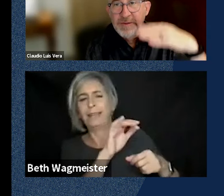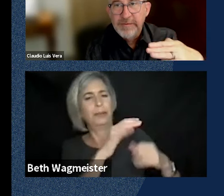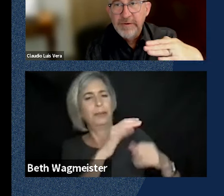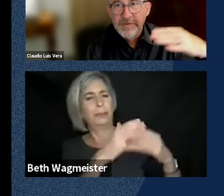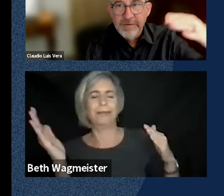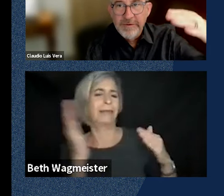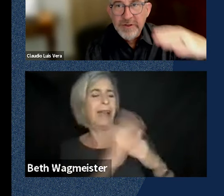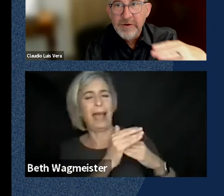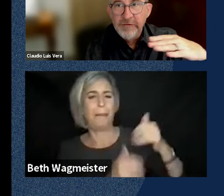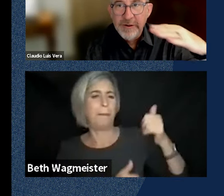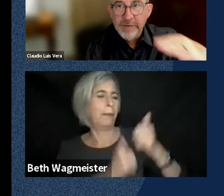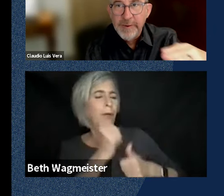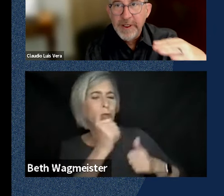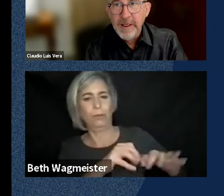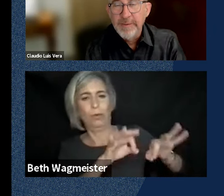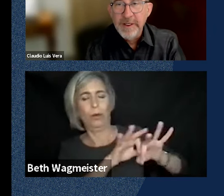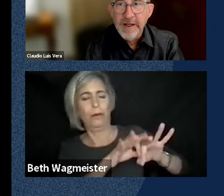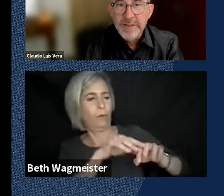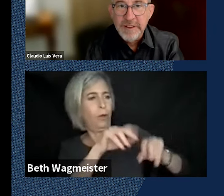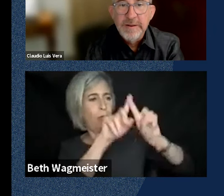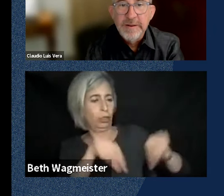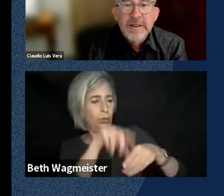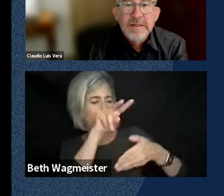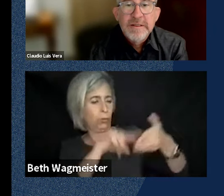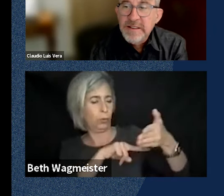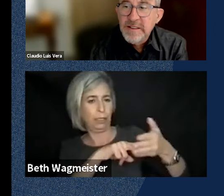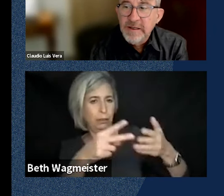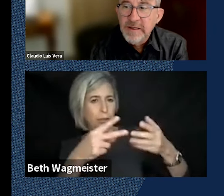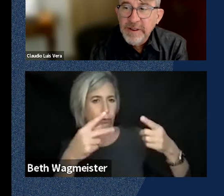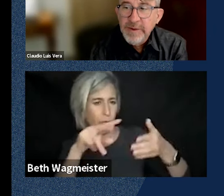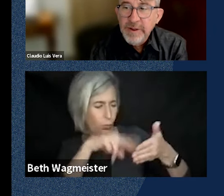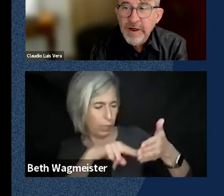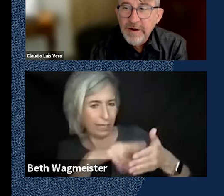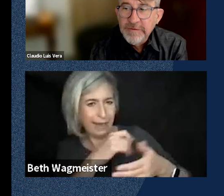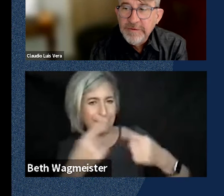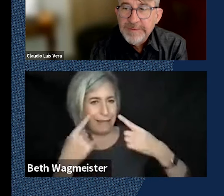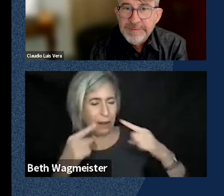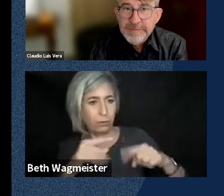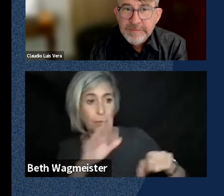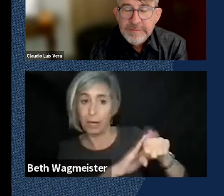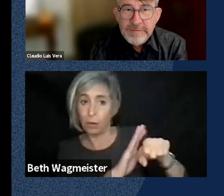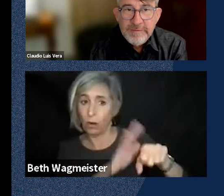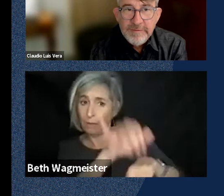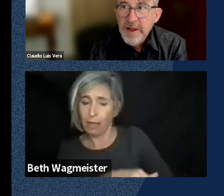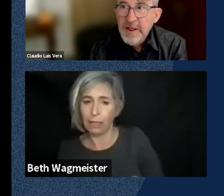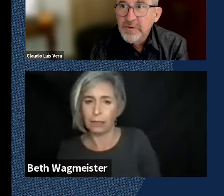to be able for the screen reader to pick it up and announce it. So that's another thing to be aware of.